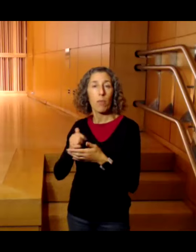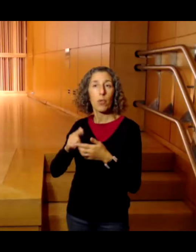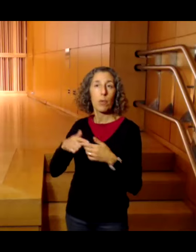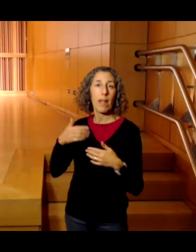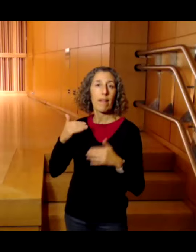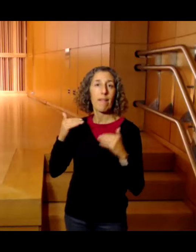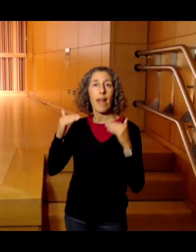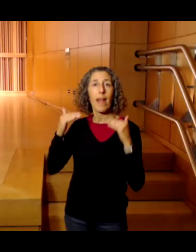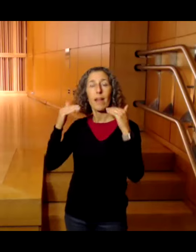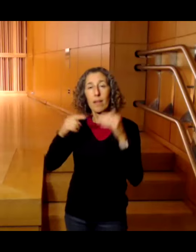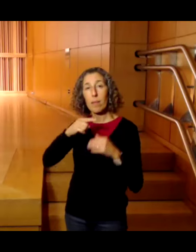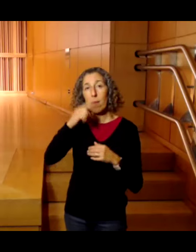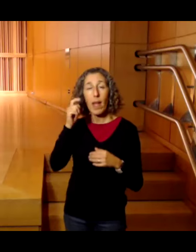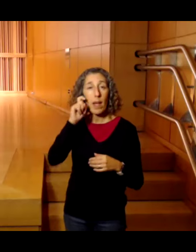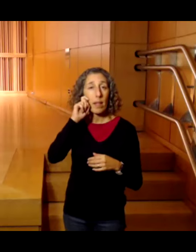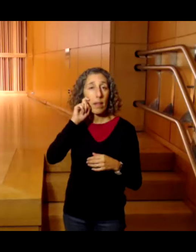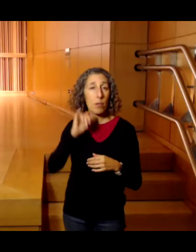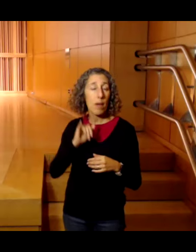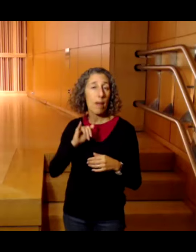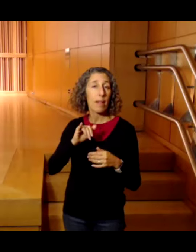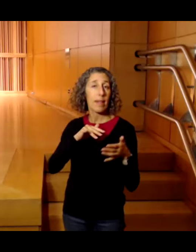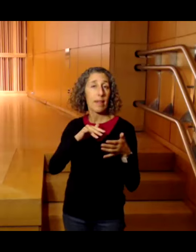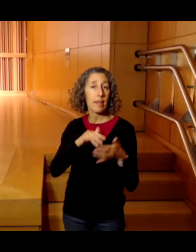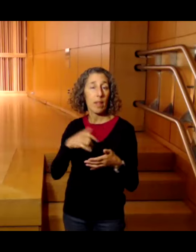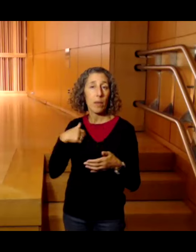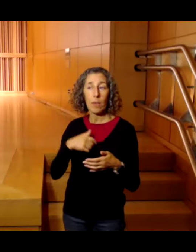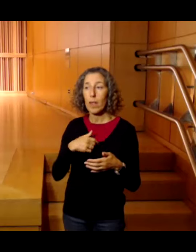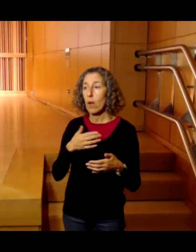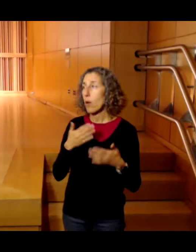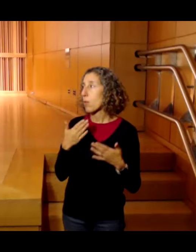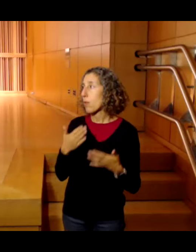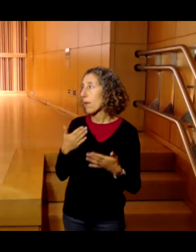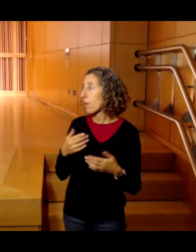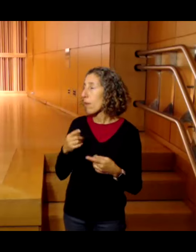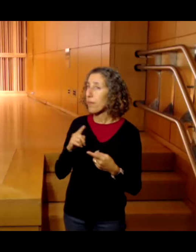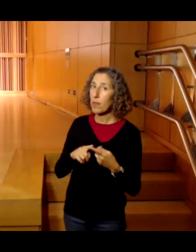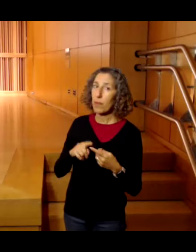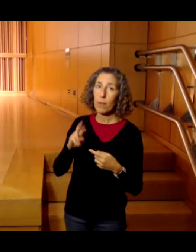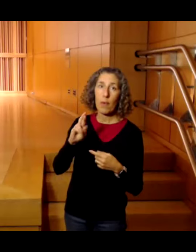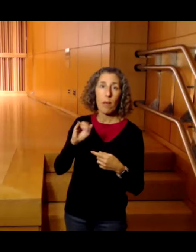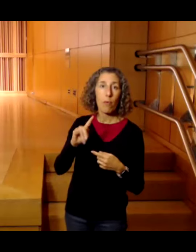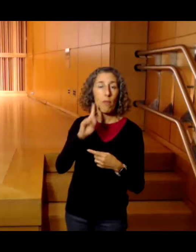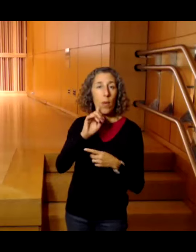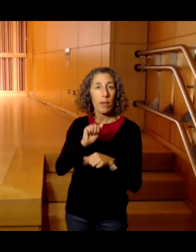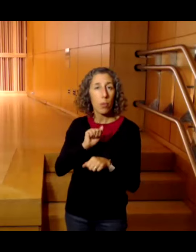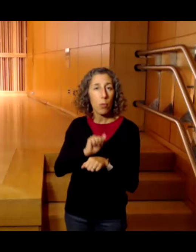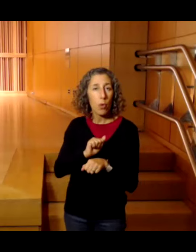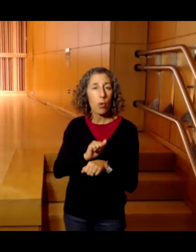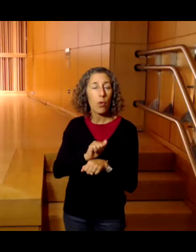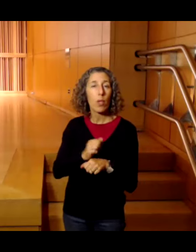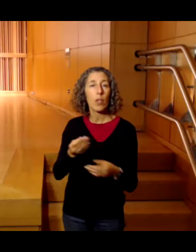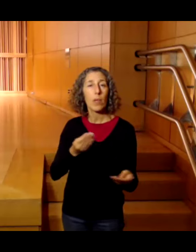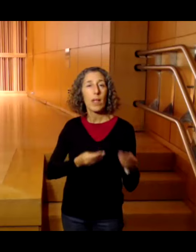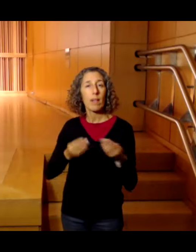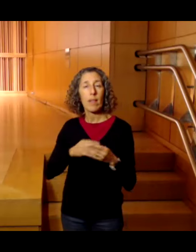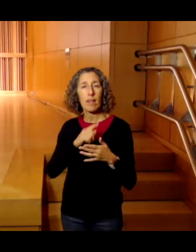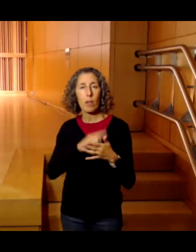We are grateful, Robert, that your work. fills us up with critical insights as much as it does with pleasure.